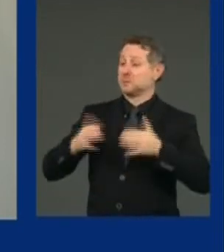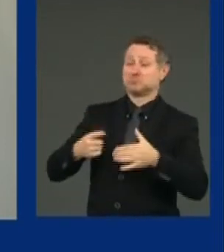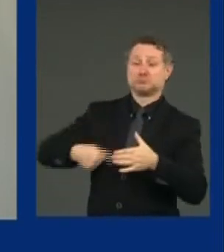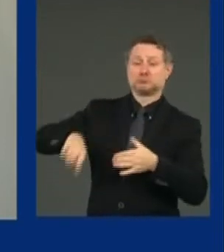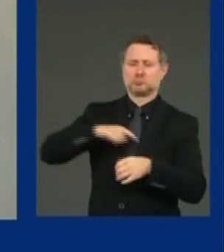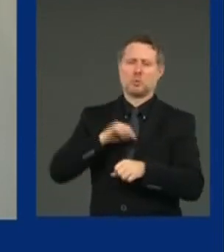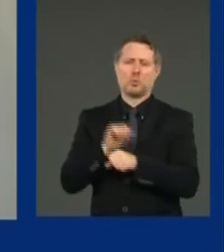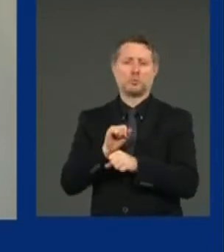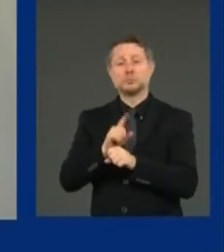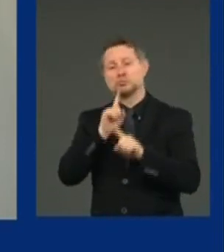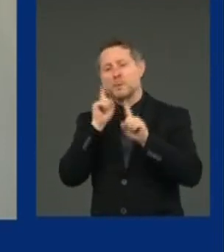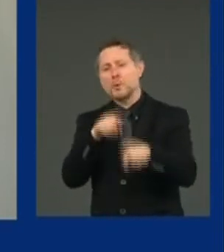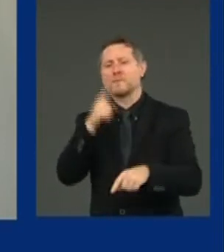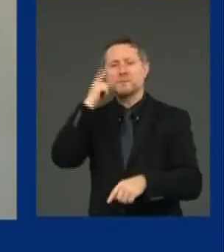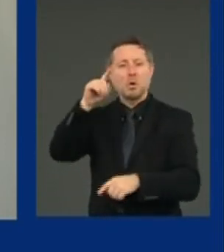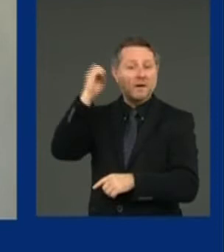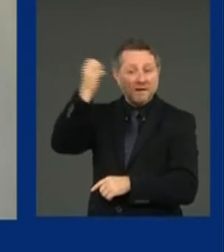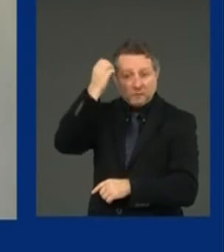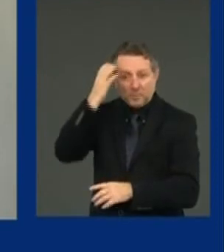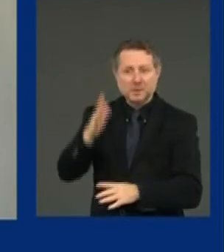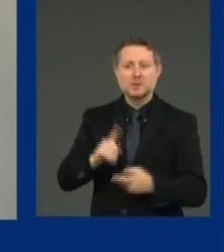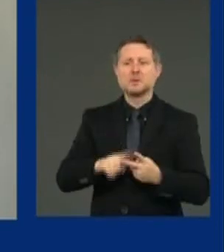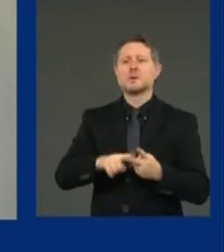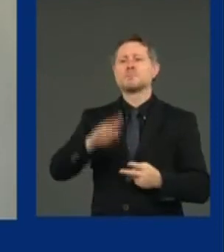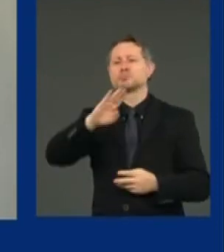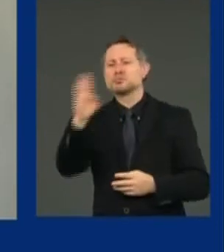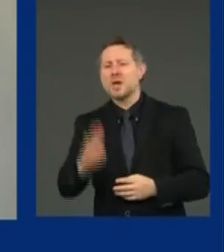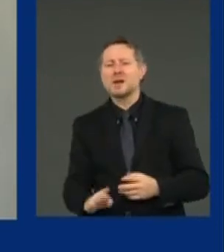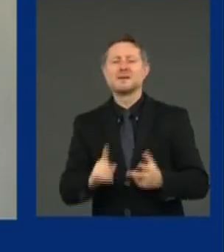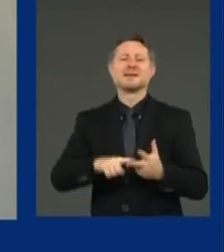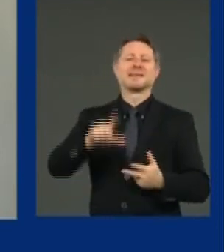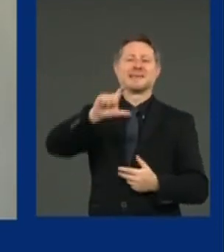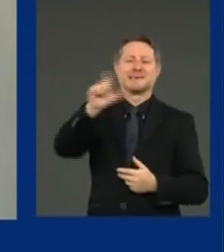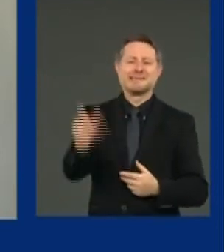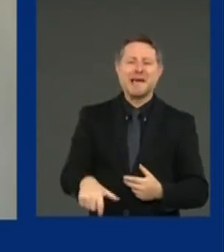LIMITATIONS AND OF COURSE THE UNCERTAINTY. TO DATE MY TEAM AT IMPERIAL HAVE